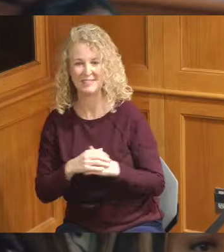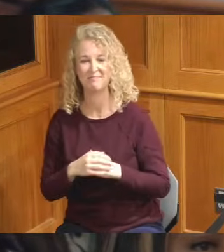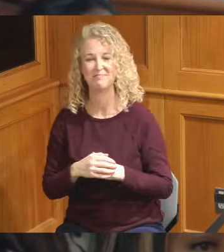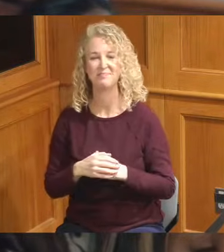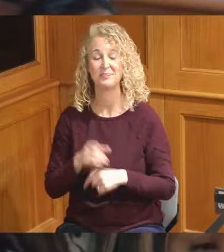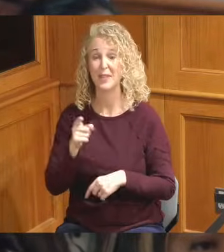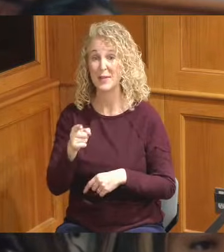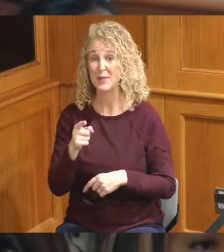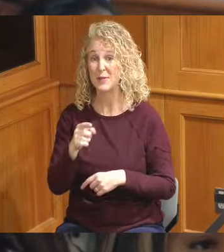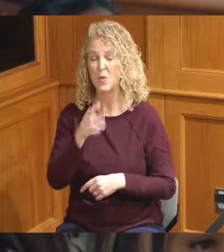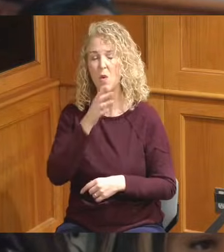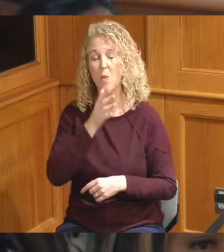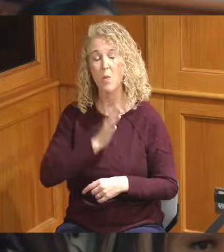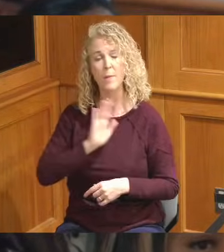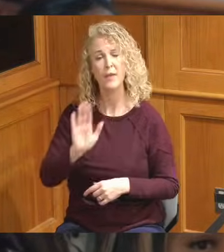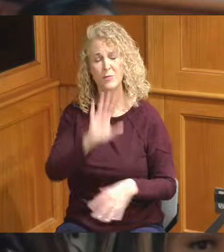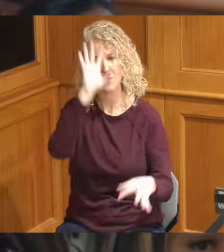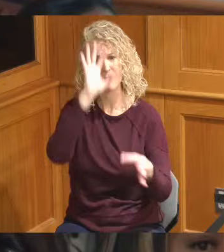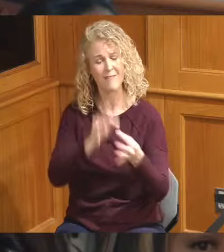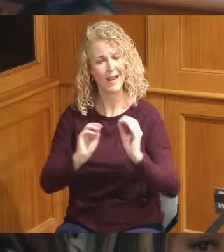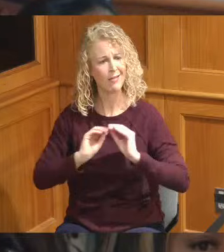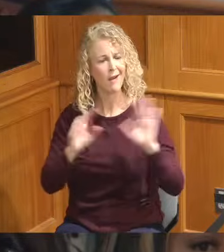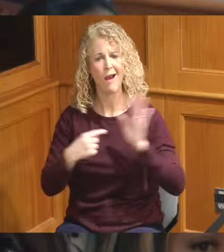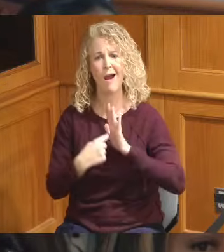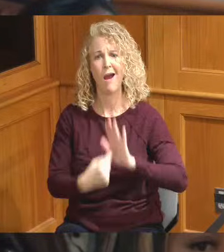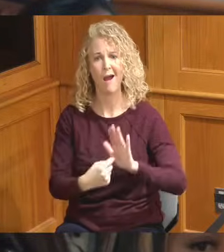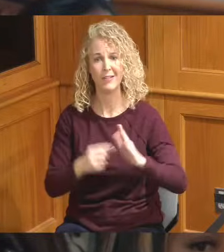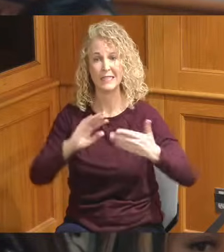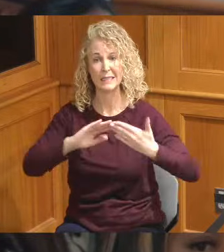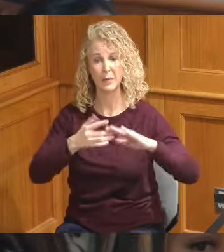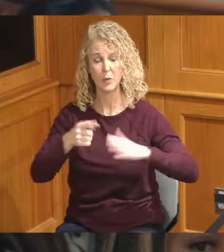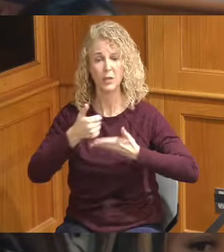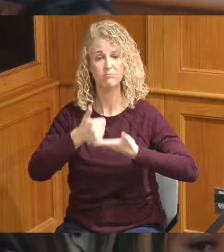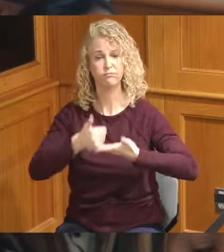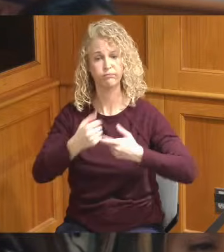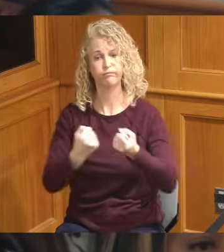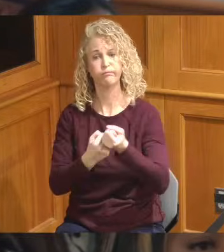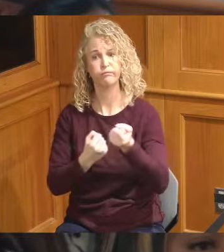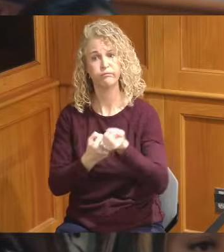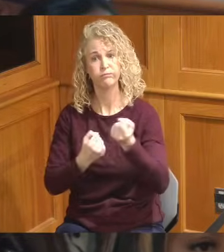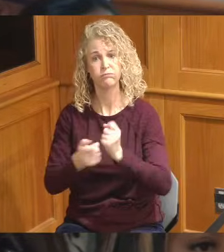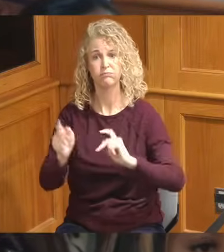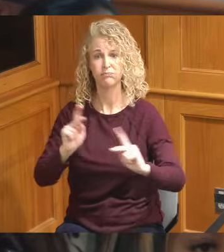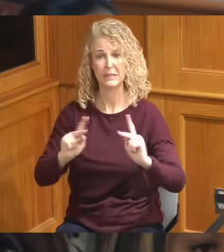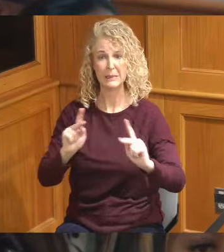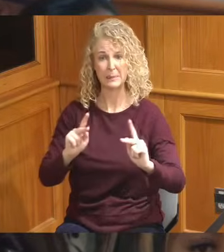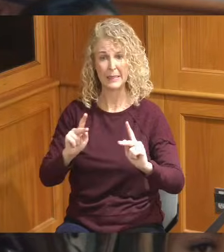And you're a woman of faith. You've helped in the community. you've done a lot helping people in in